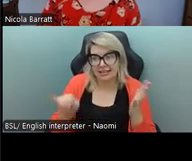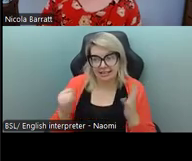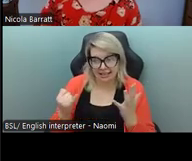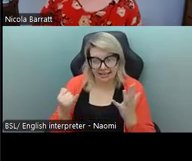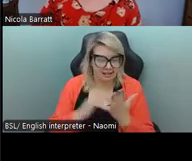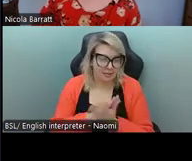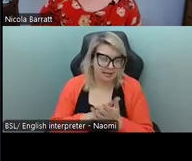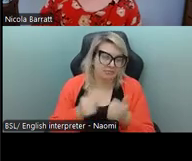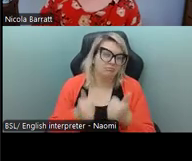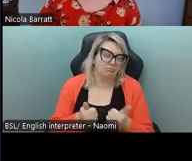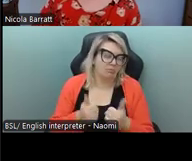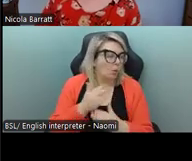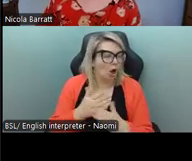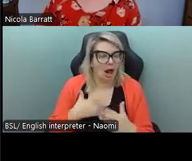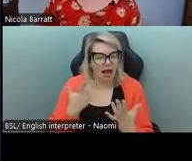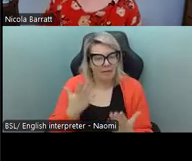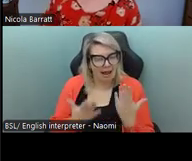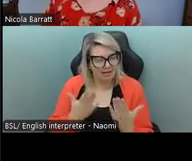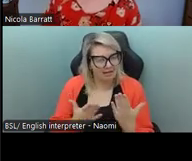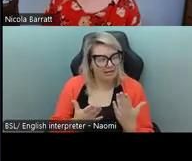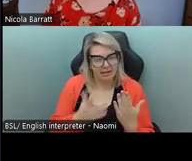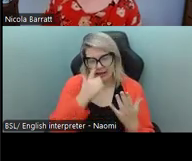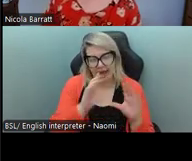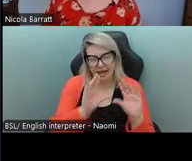You can switch it off. You won't be getting notifications at night.